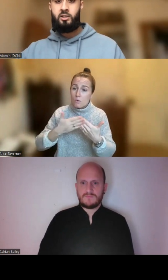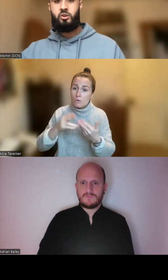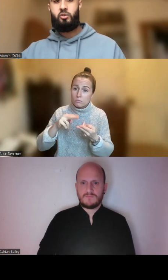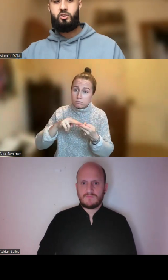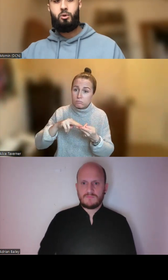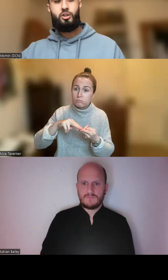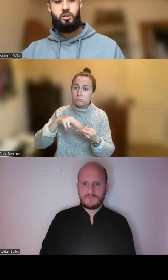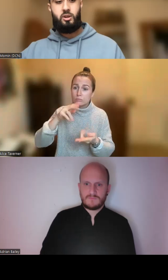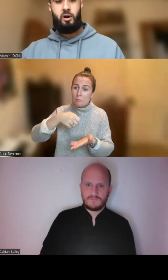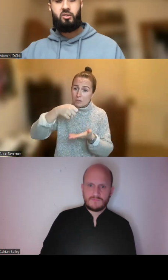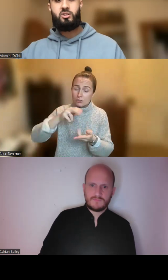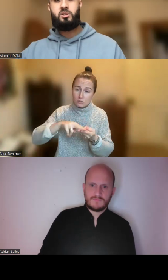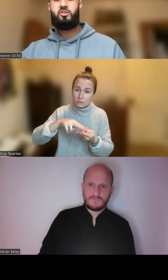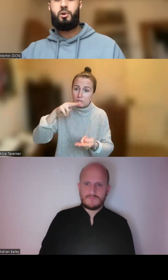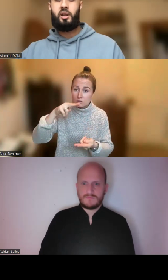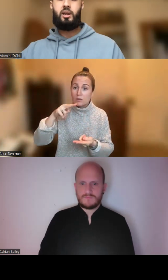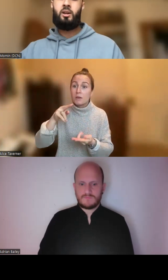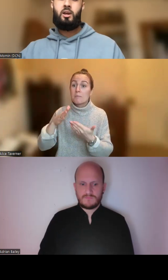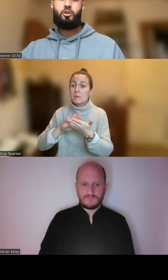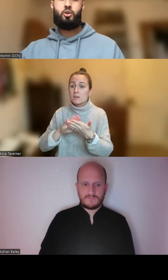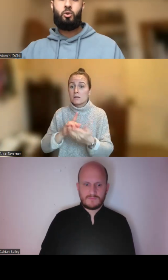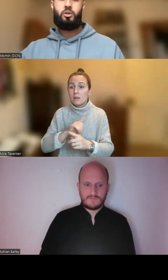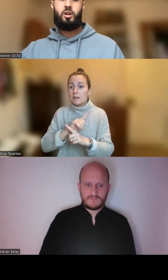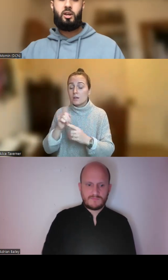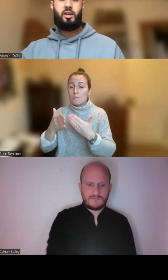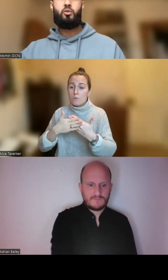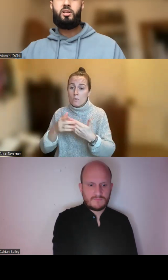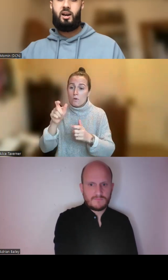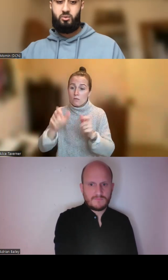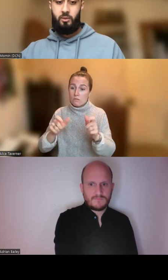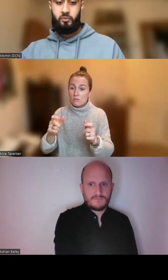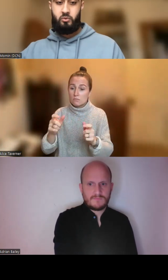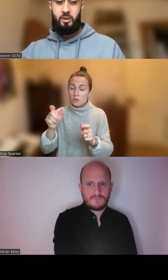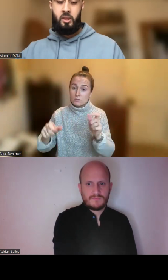As you increase your budget, the amount of customers that you bring in should increase as well.